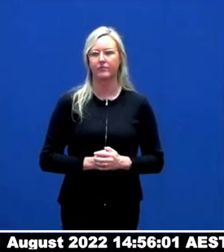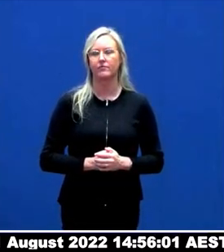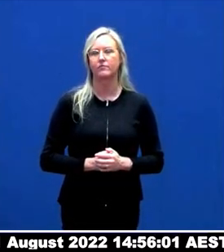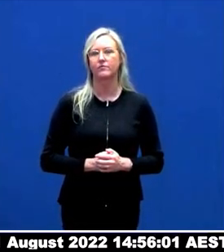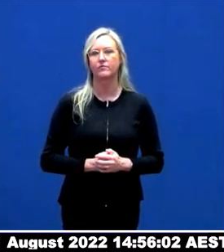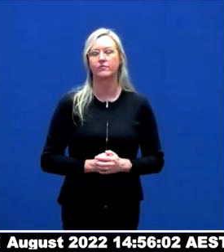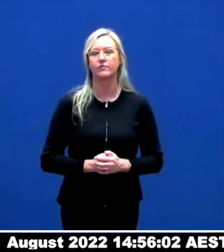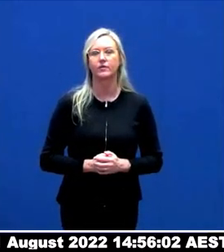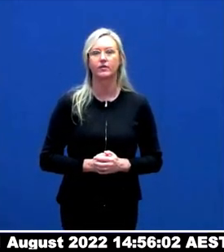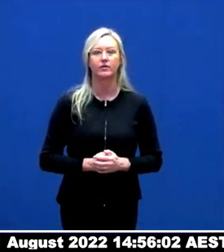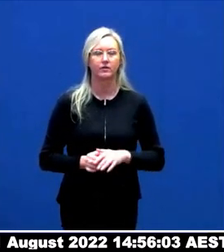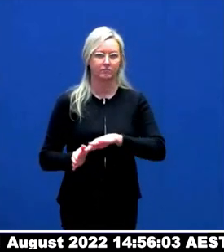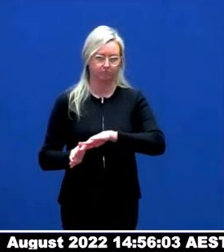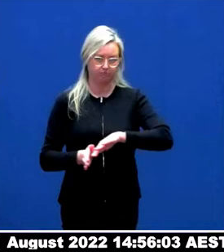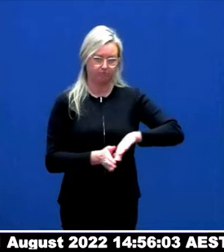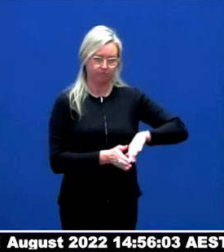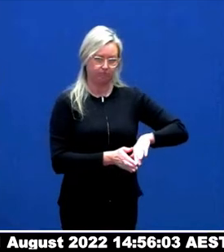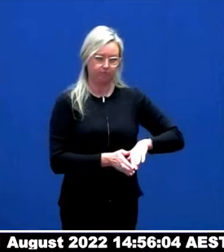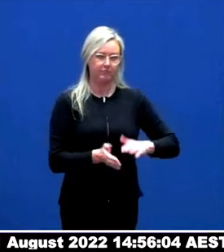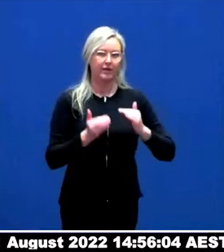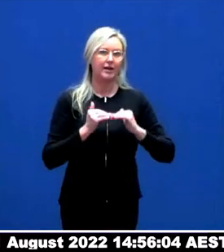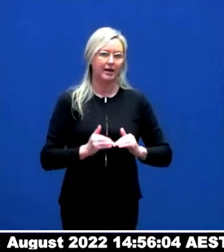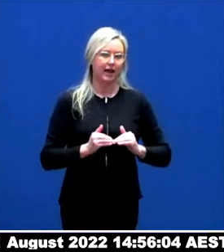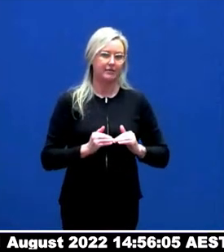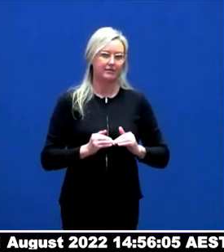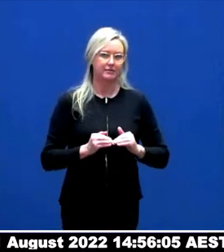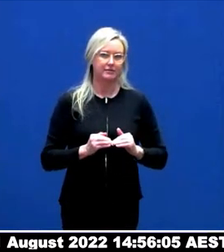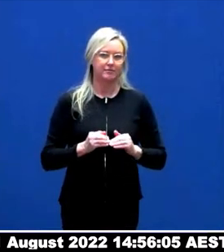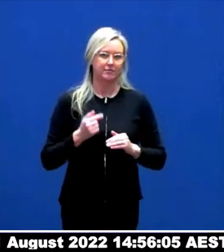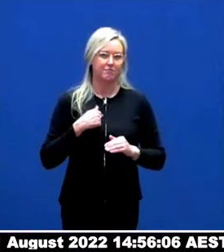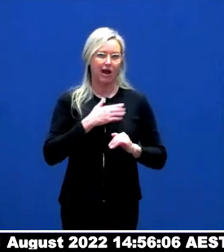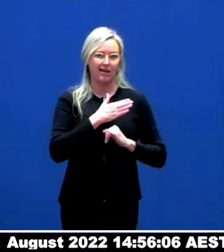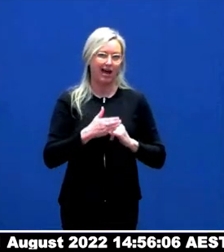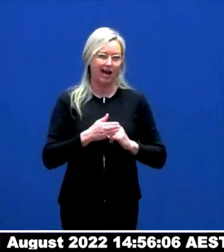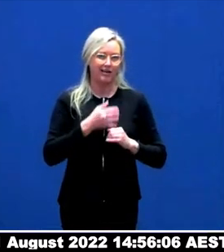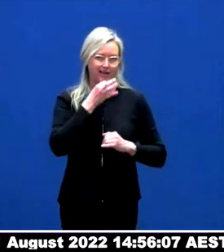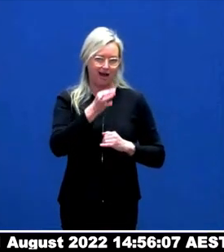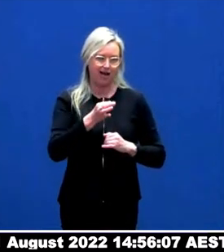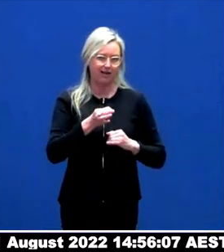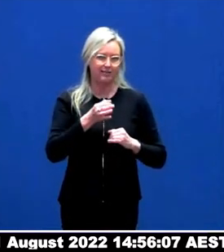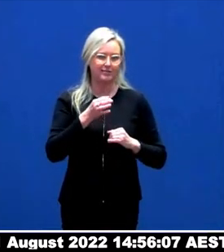I'm going to move on to the final set of topics that I have for you today, which is about SRSs.